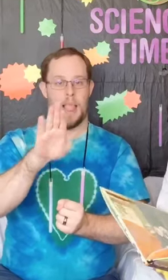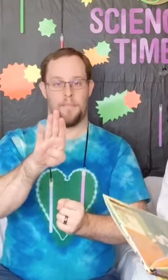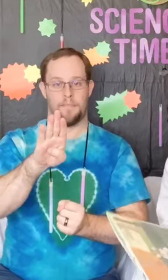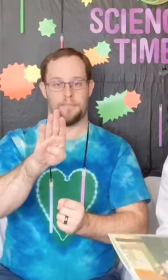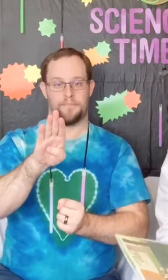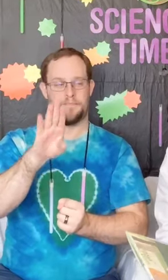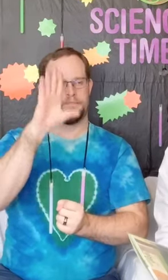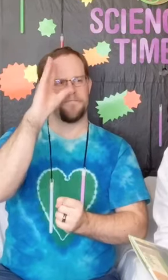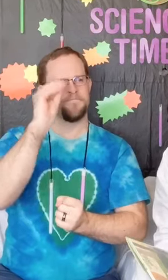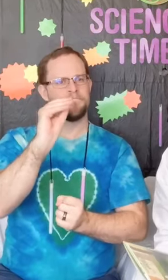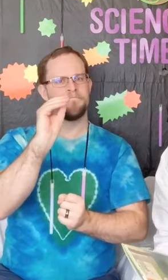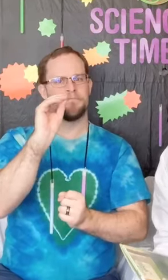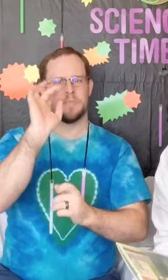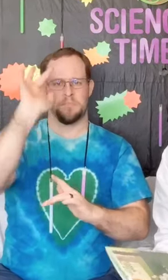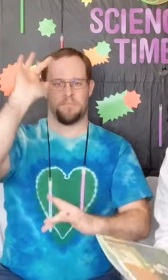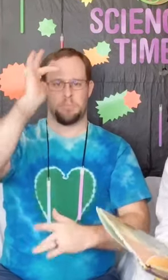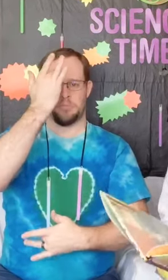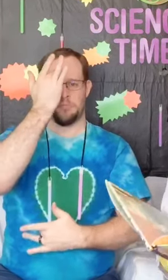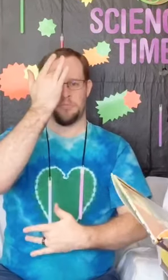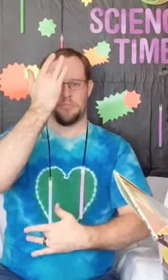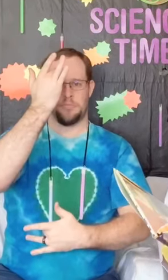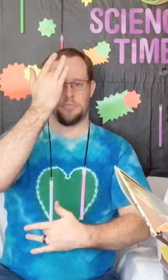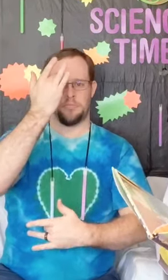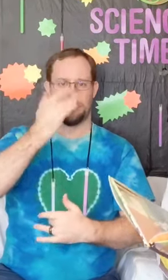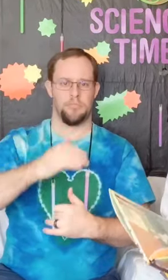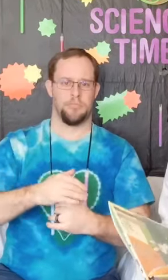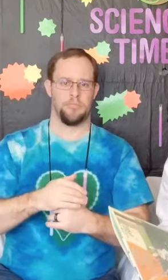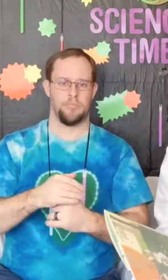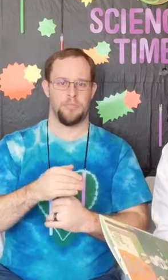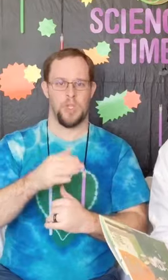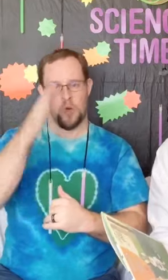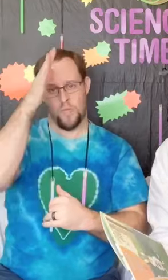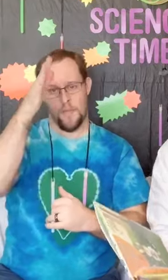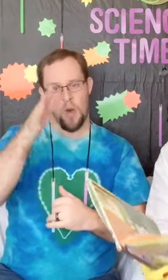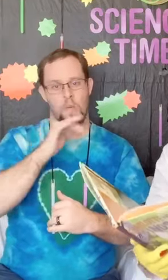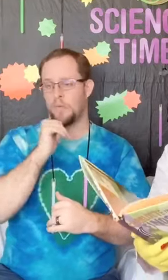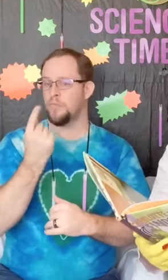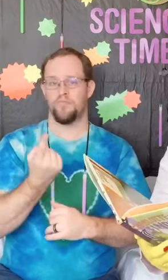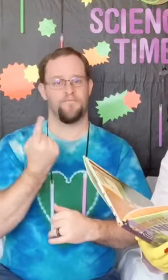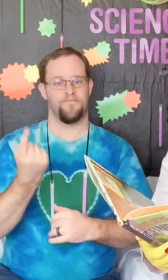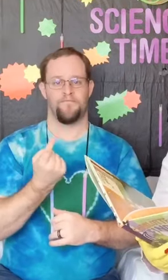He was sick. And Grandpa wasn't the only one.